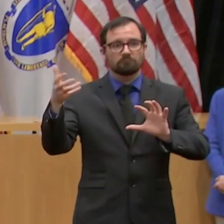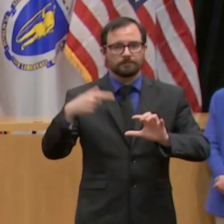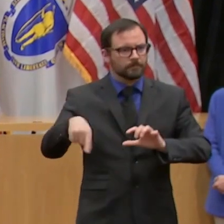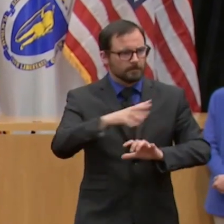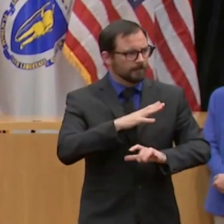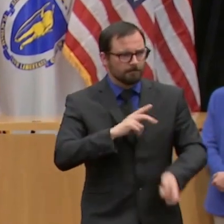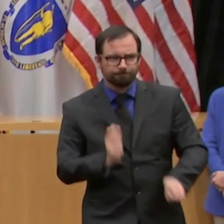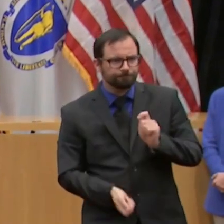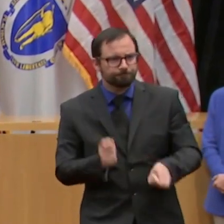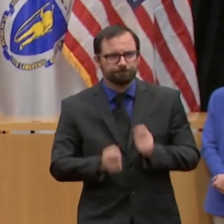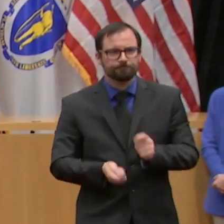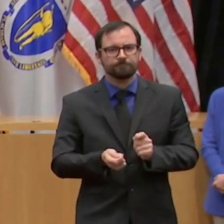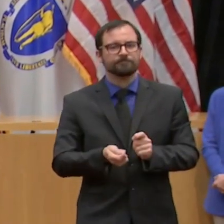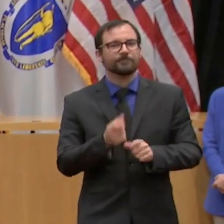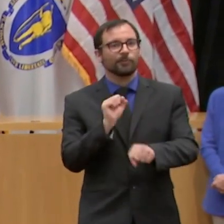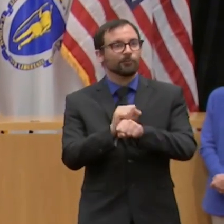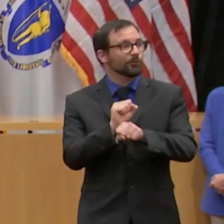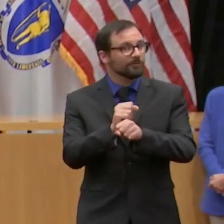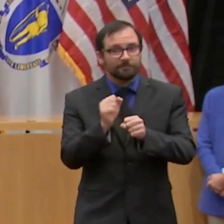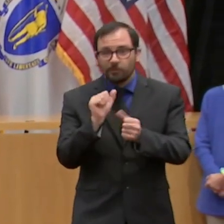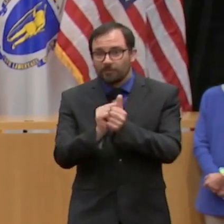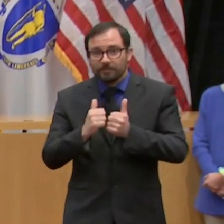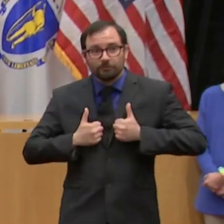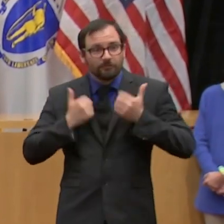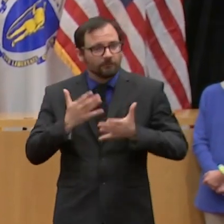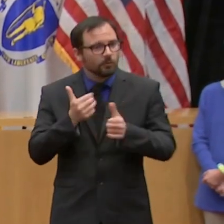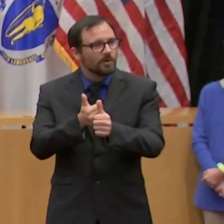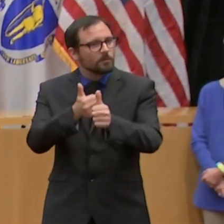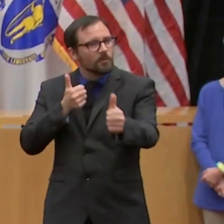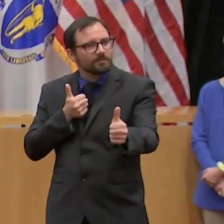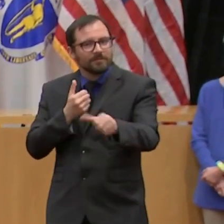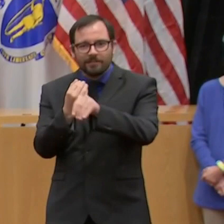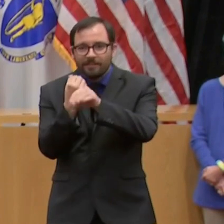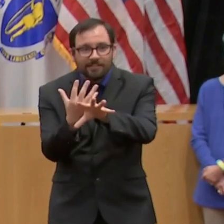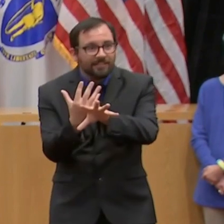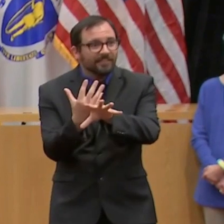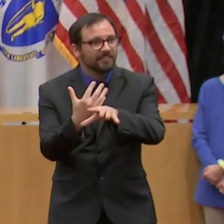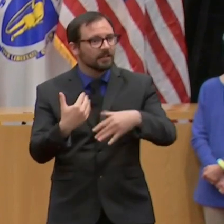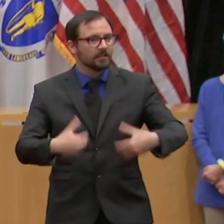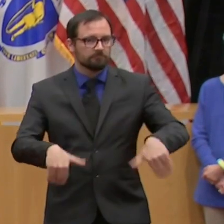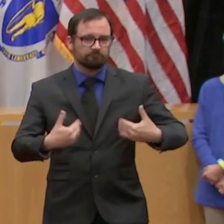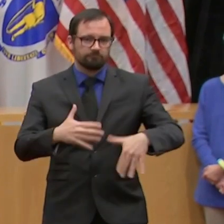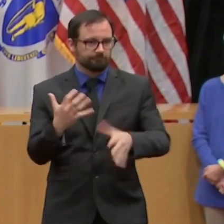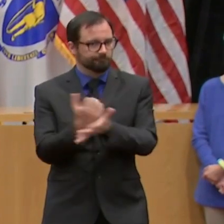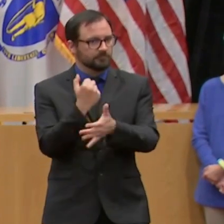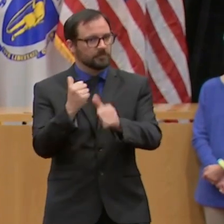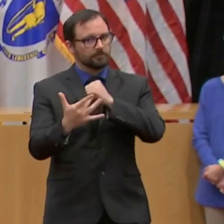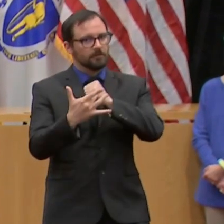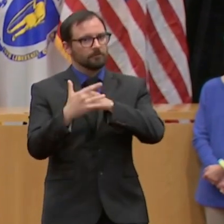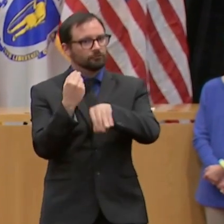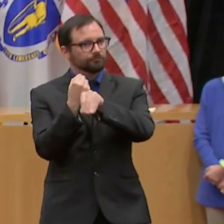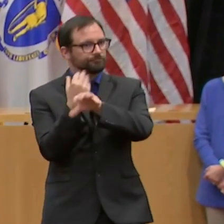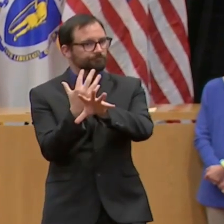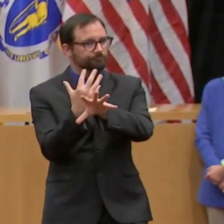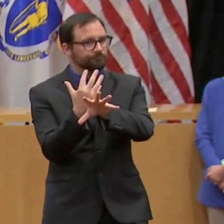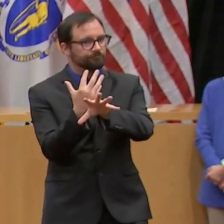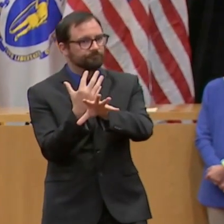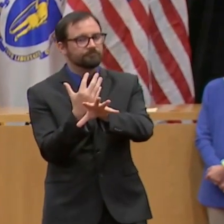COMMONWEALTH WHO HAVE RAPIDLY TRANSITIONED TO PROVIDING MANY OF THEIR SERVICES REMOTELY